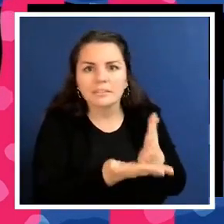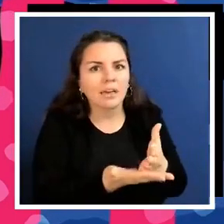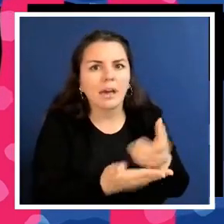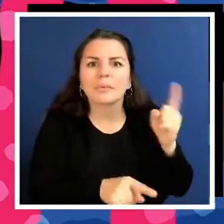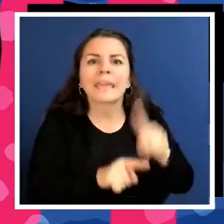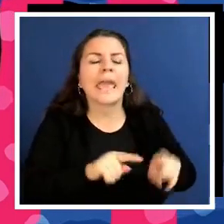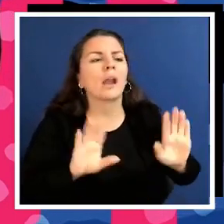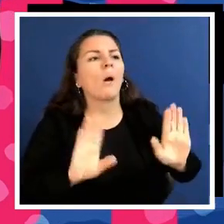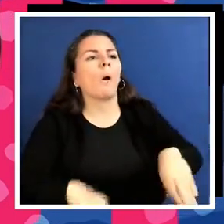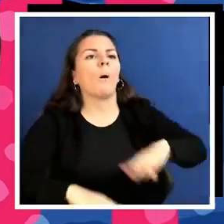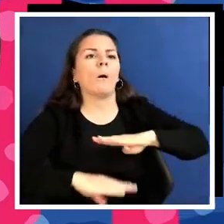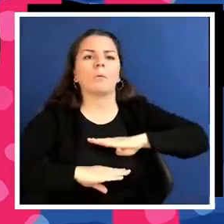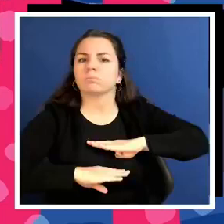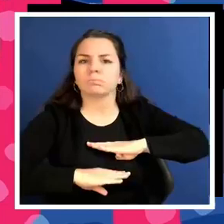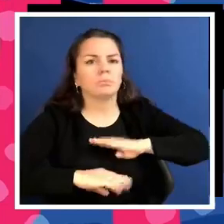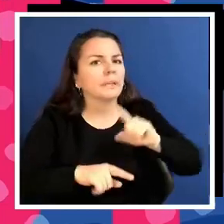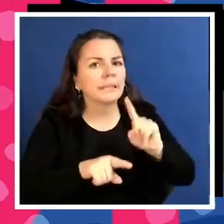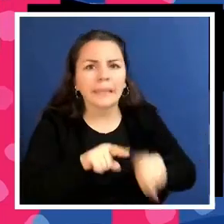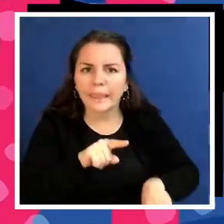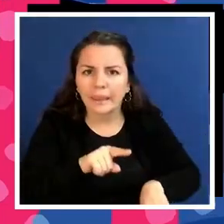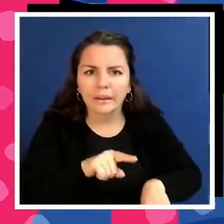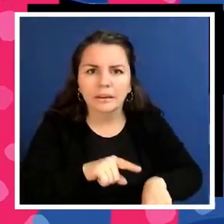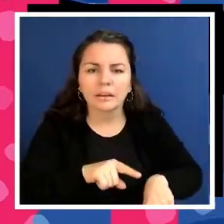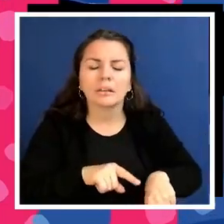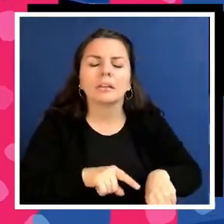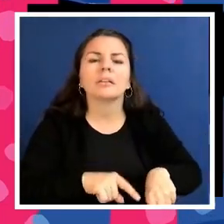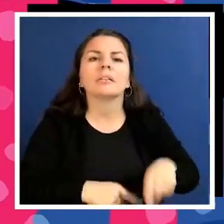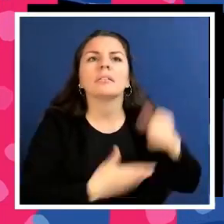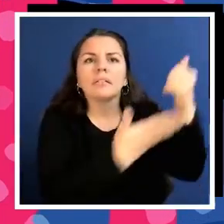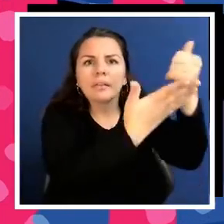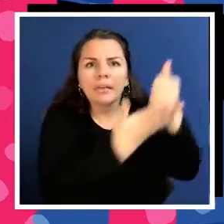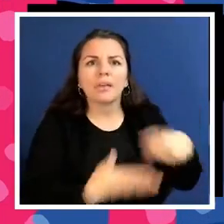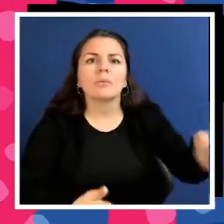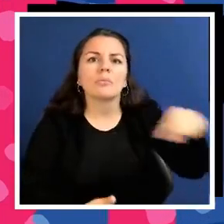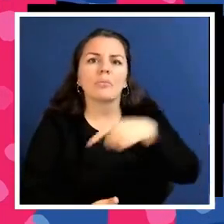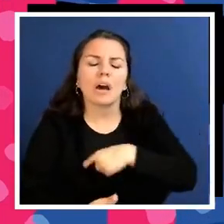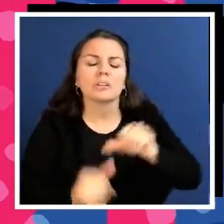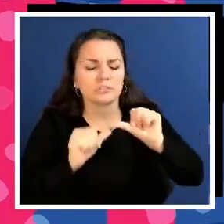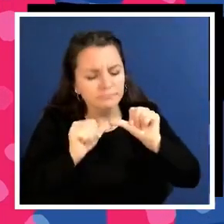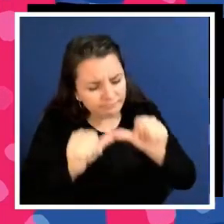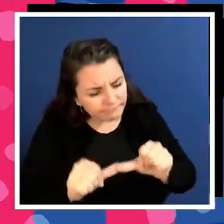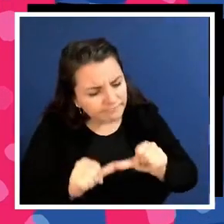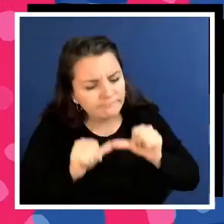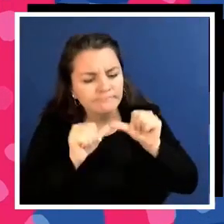LET US KNOW WE CANNOT STOP